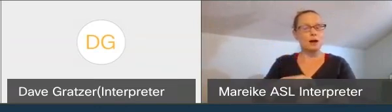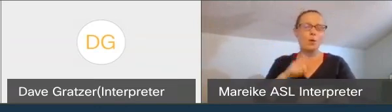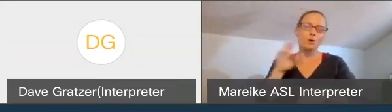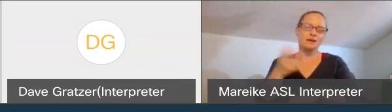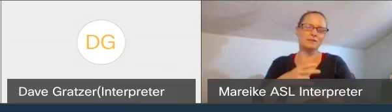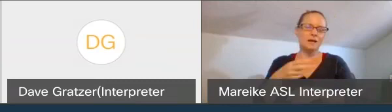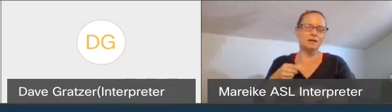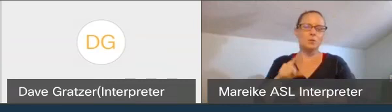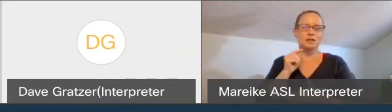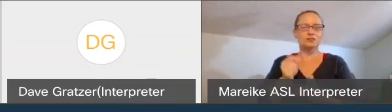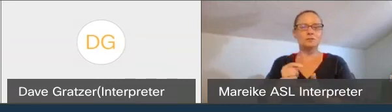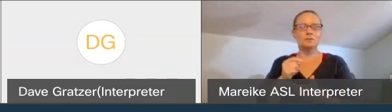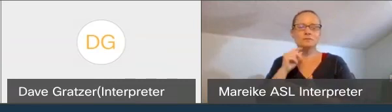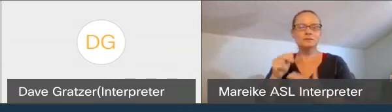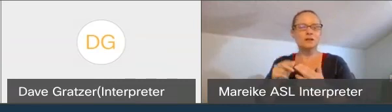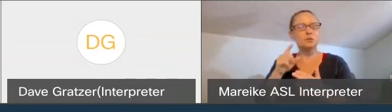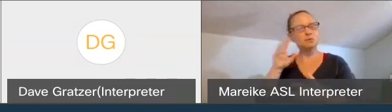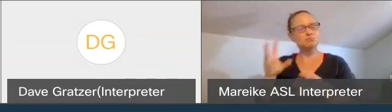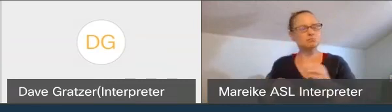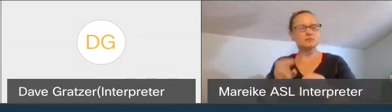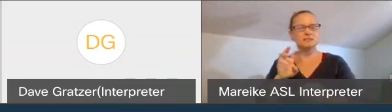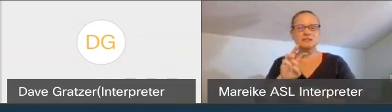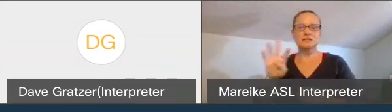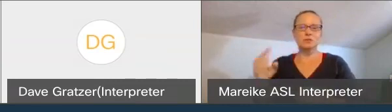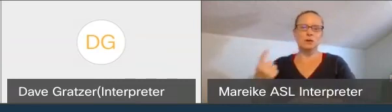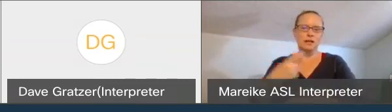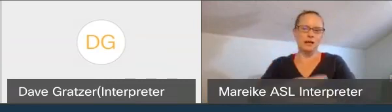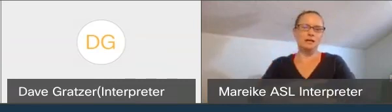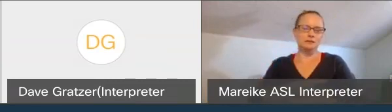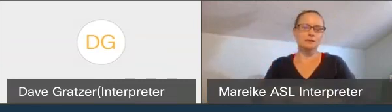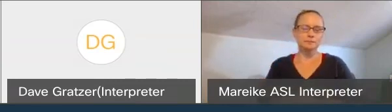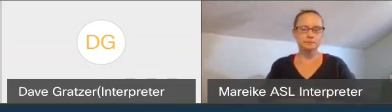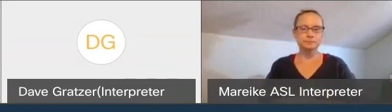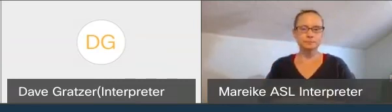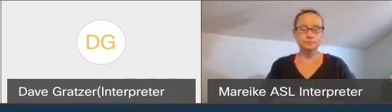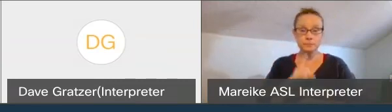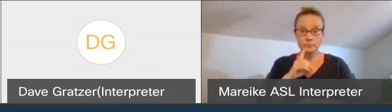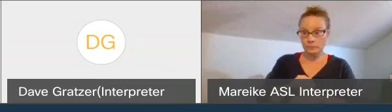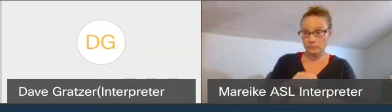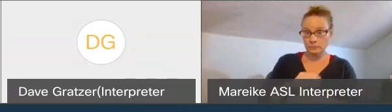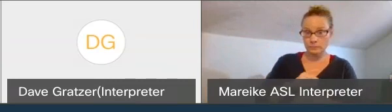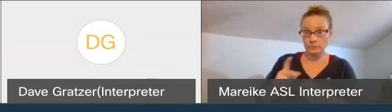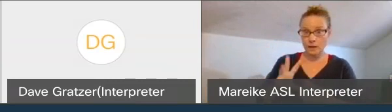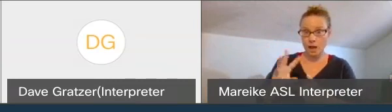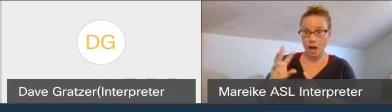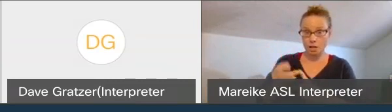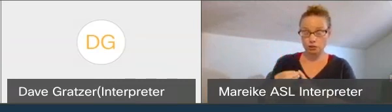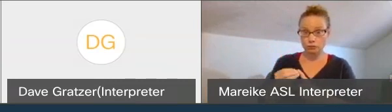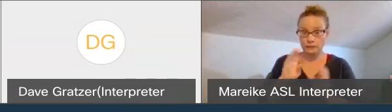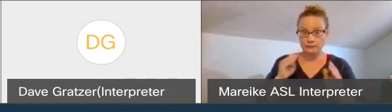will total up to approximately 64 days in length. "Is the counseling program culturally-centered?" What we pride ourselves on,